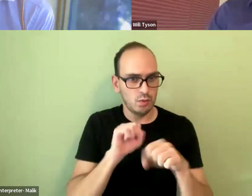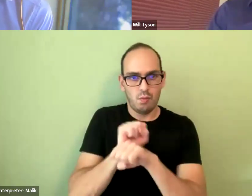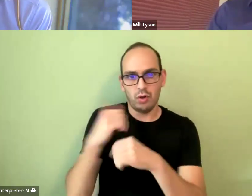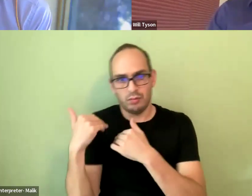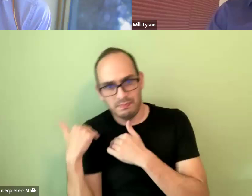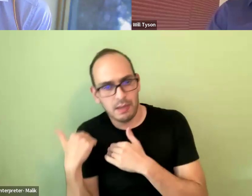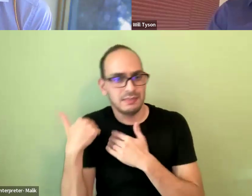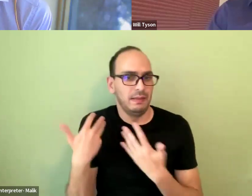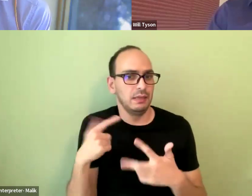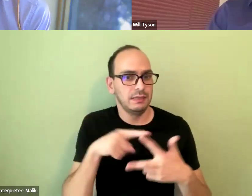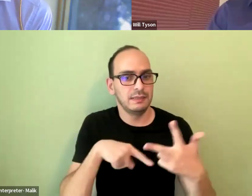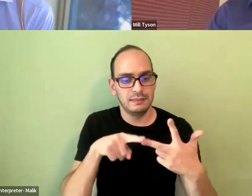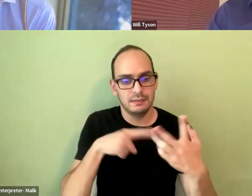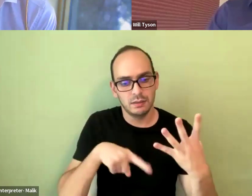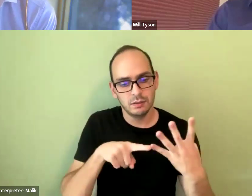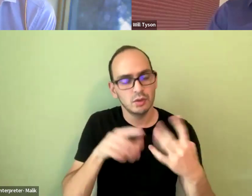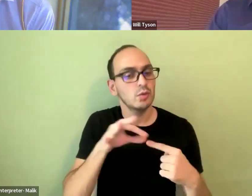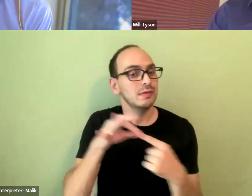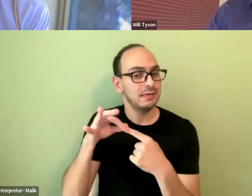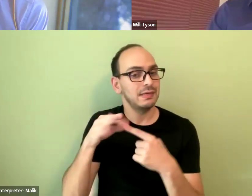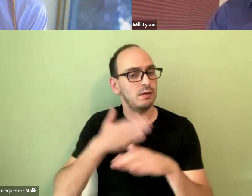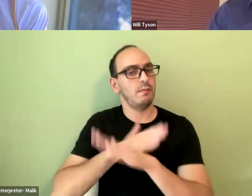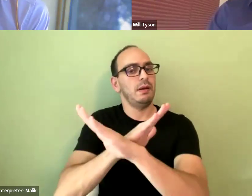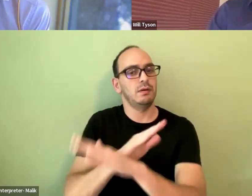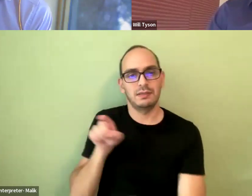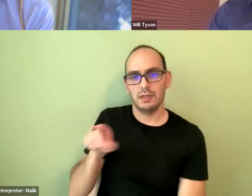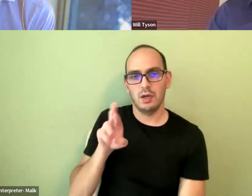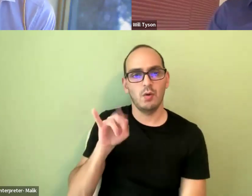They also face unique barriers at feather River College in that